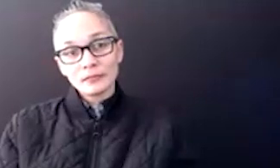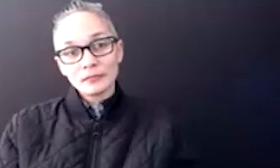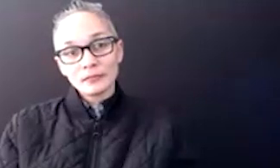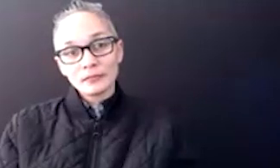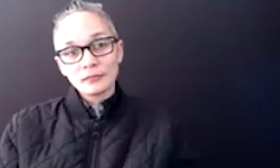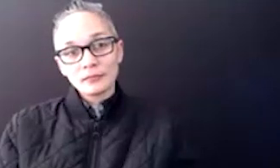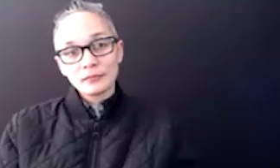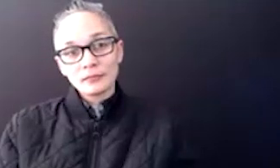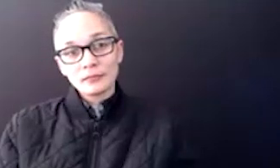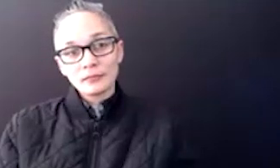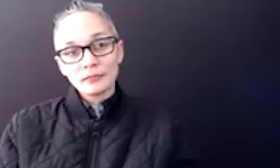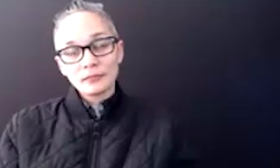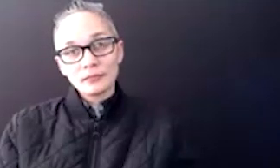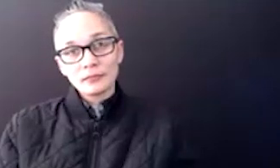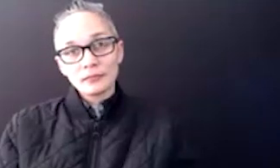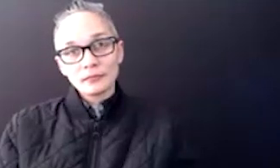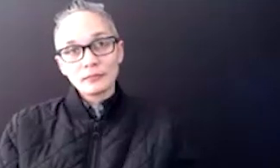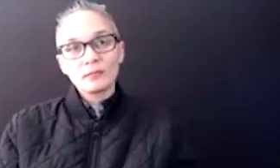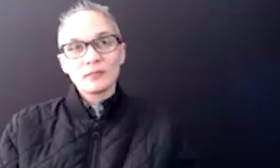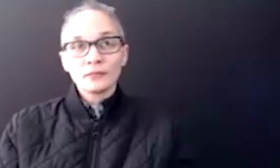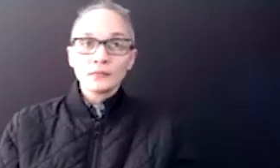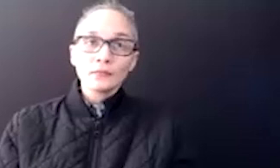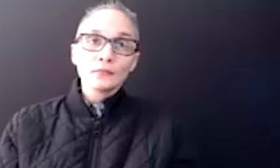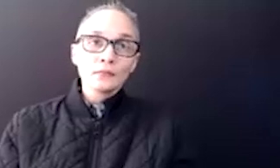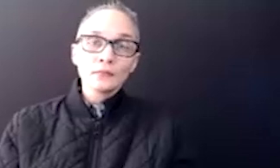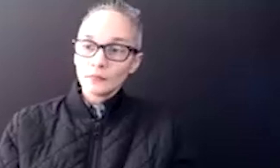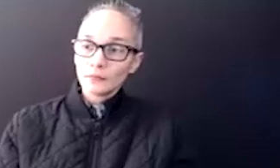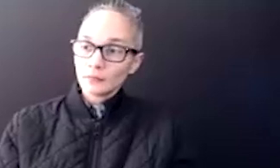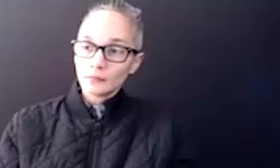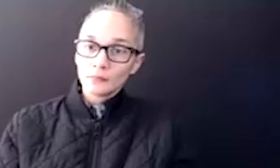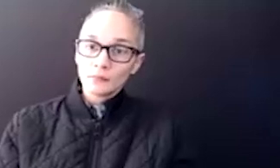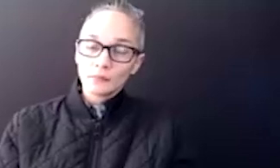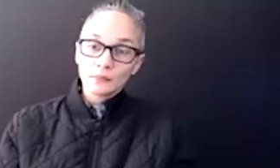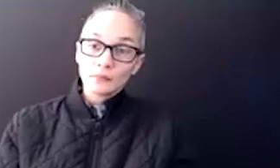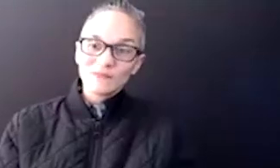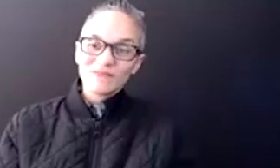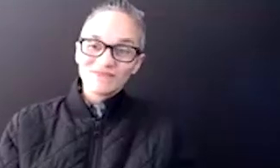They want to be able to see something. So, you know, again, Sue and I are going to hopefully,